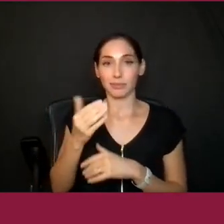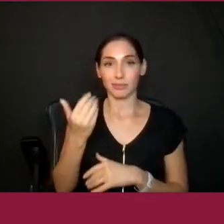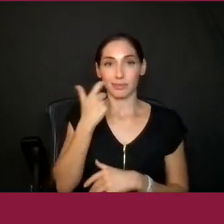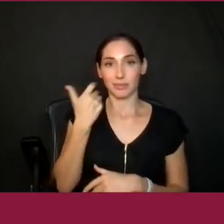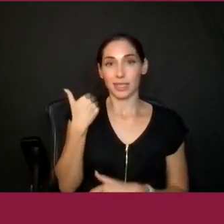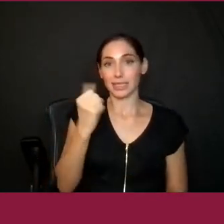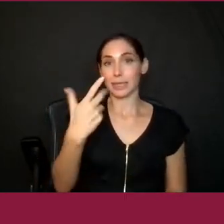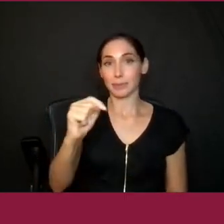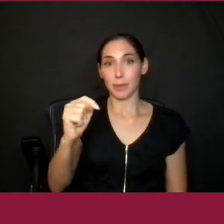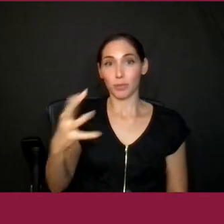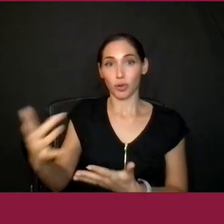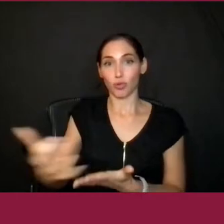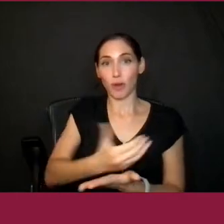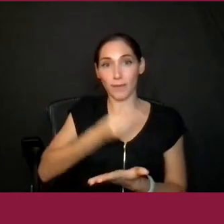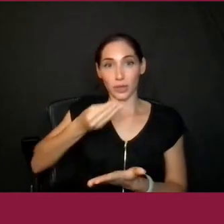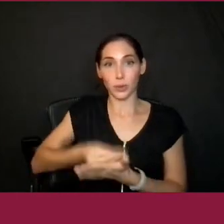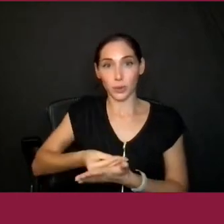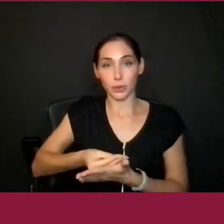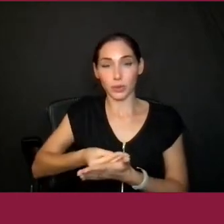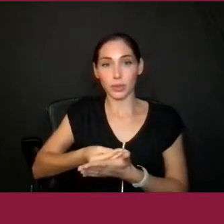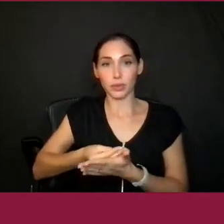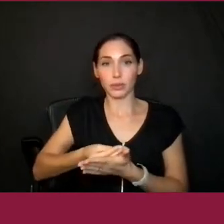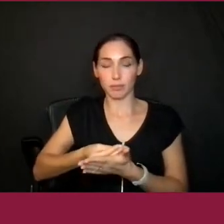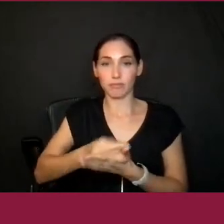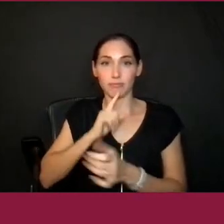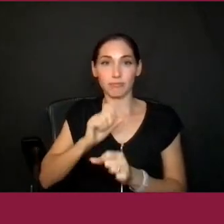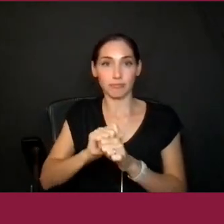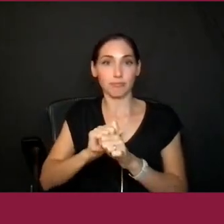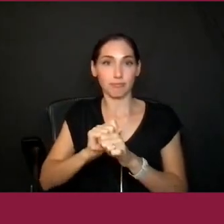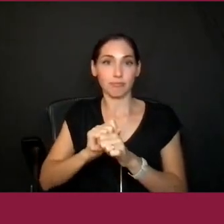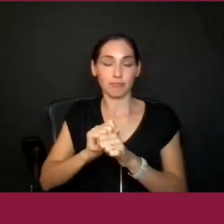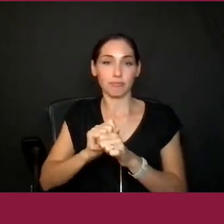were above, um, projections.